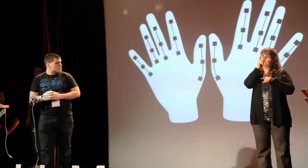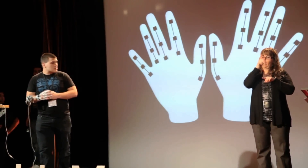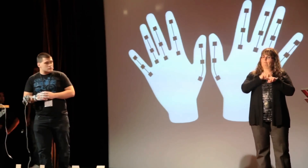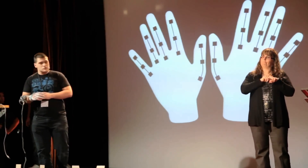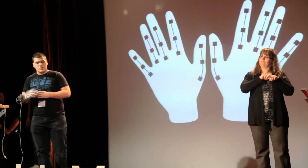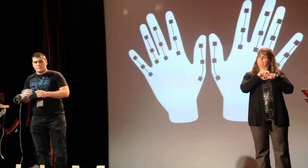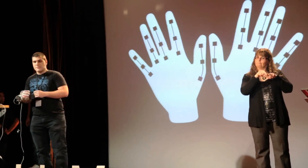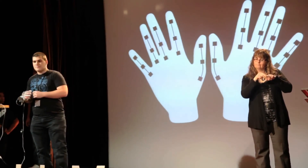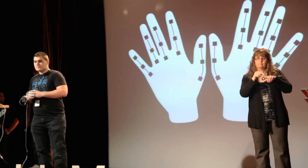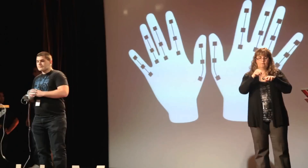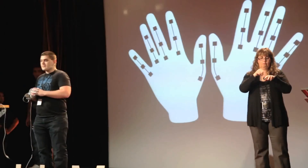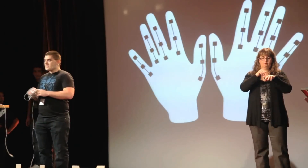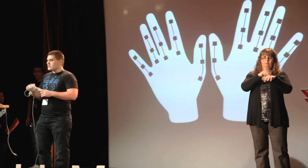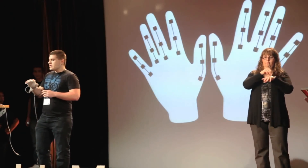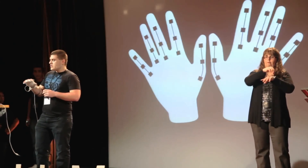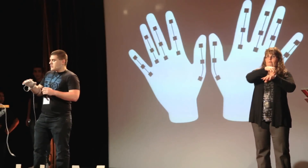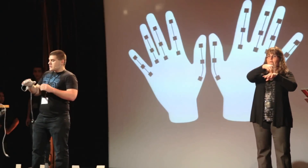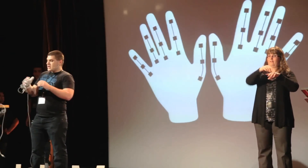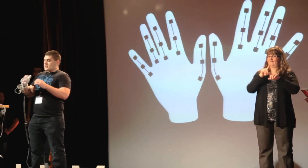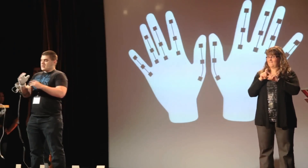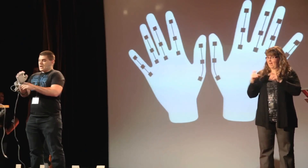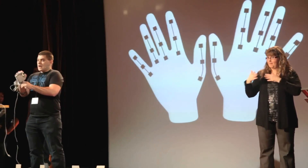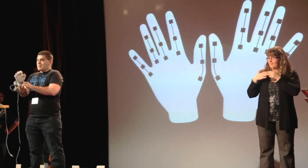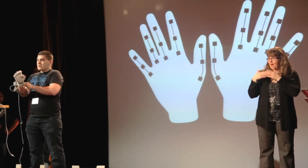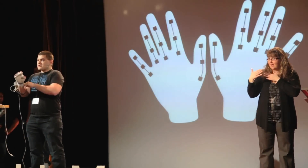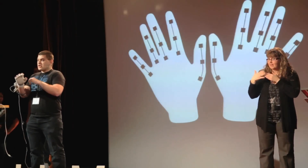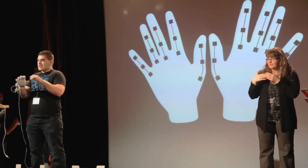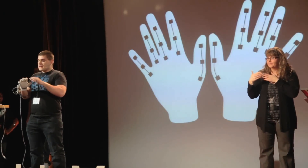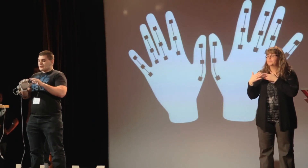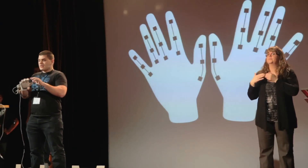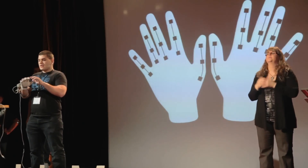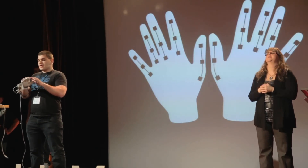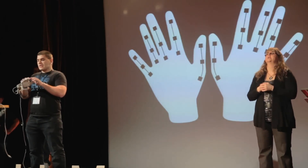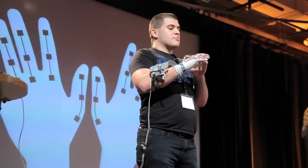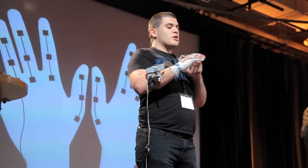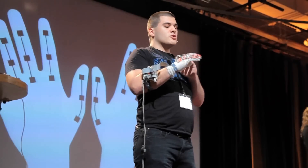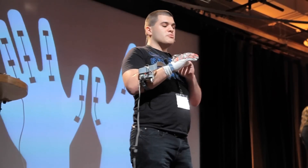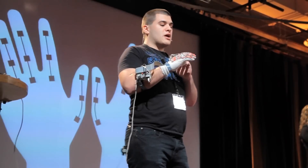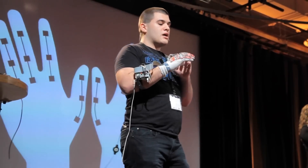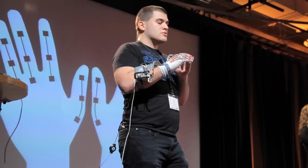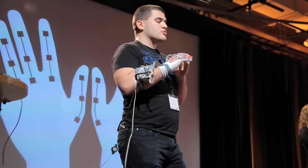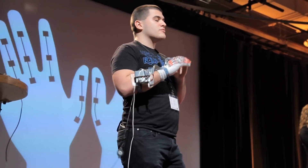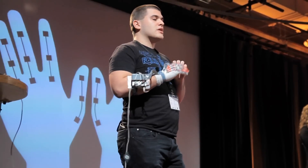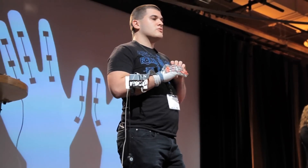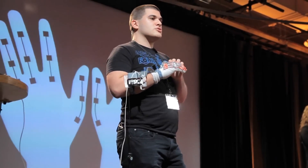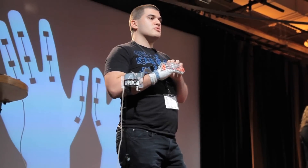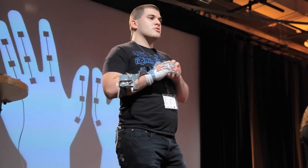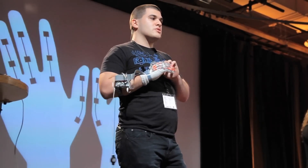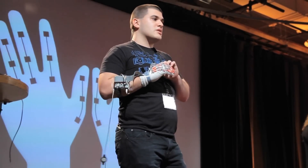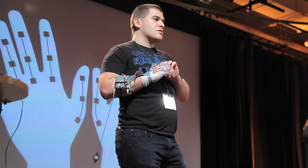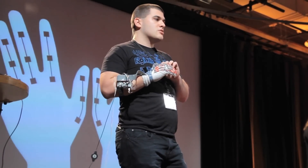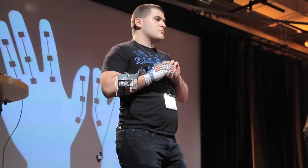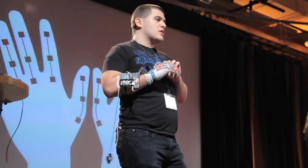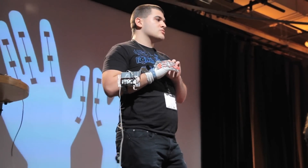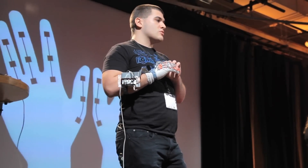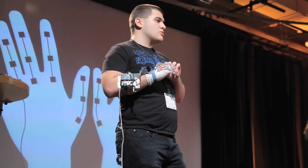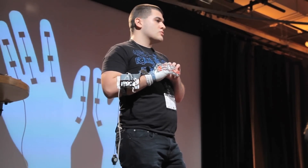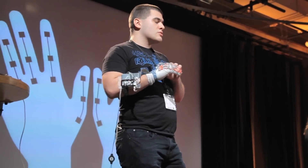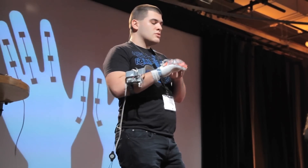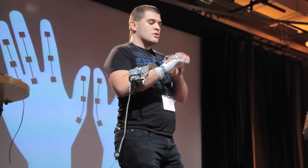...while positioning a light sensor on a phalanx and a light detector on the host...